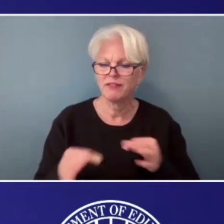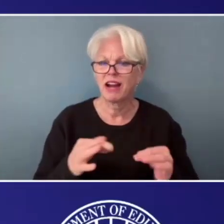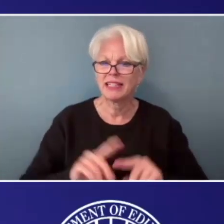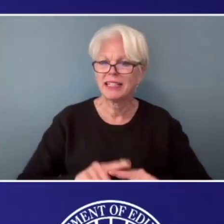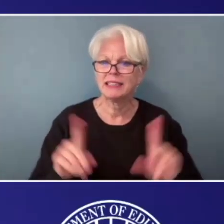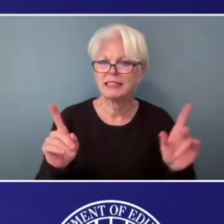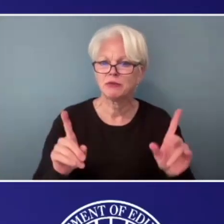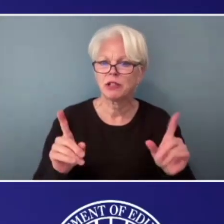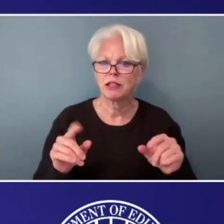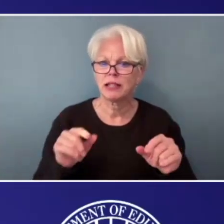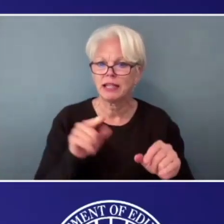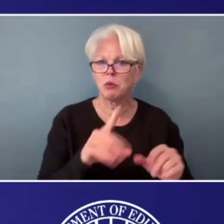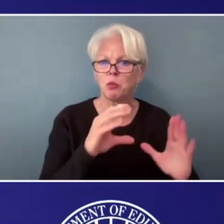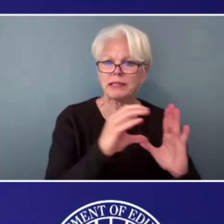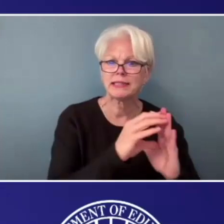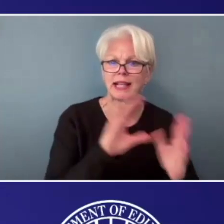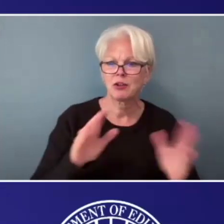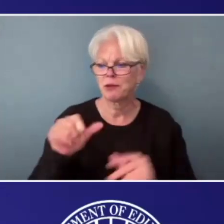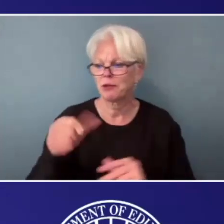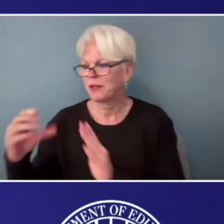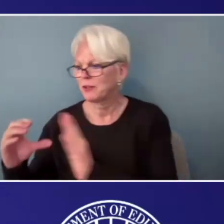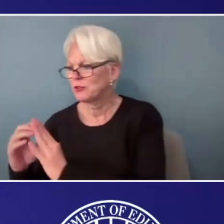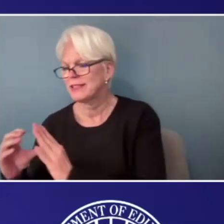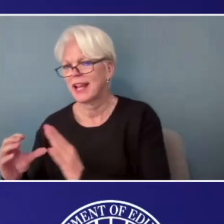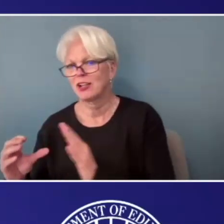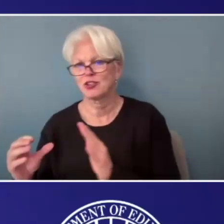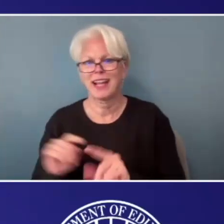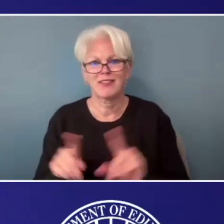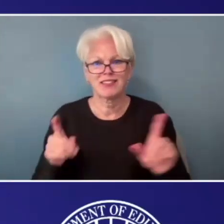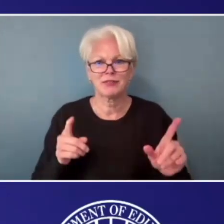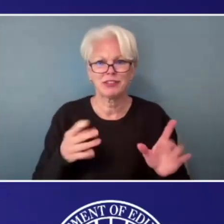section versus another for purposes of implementing just H.R.